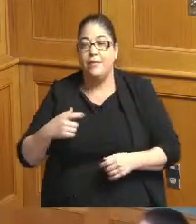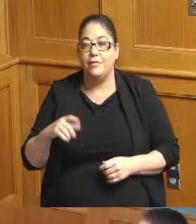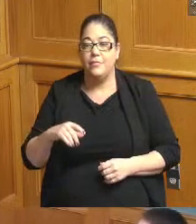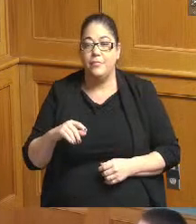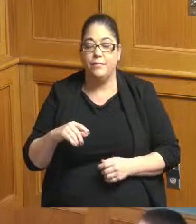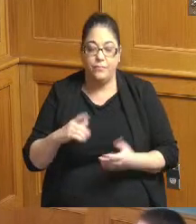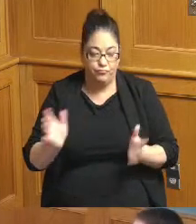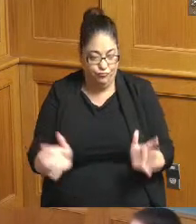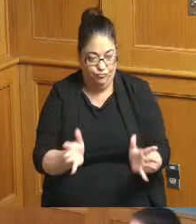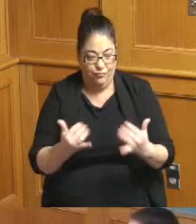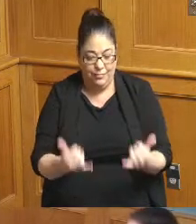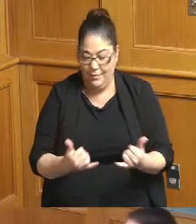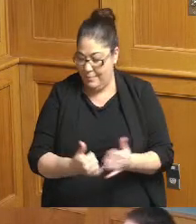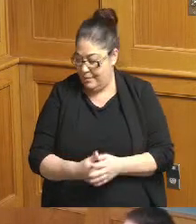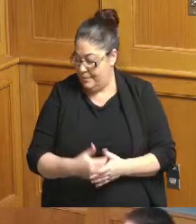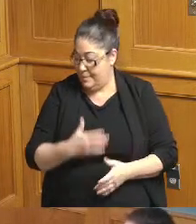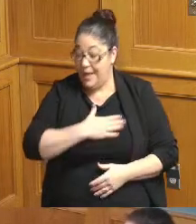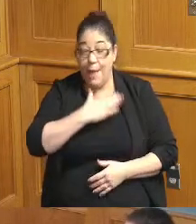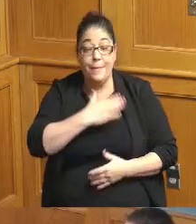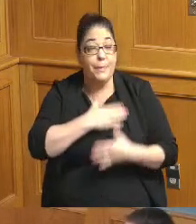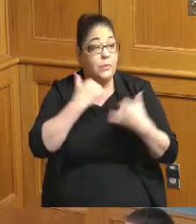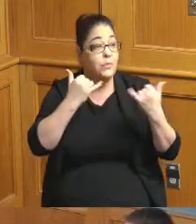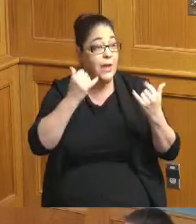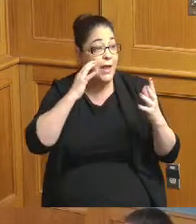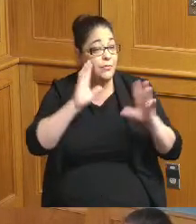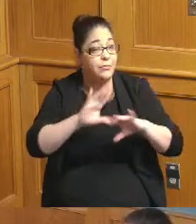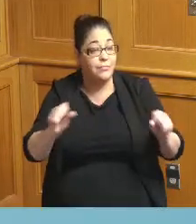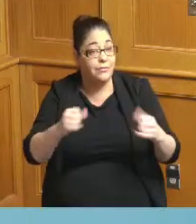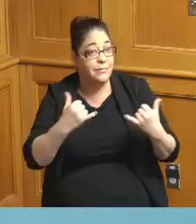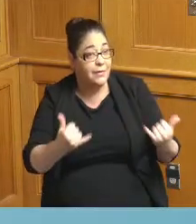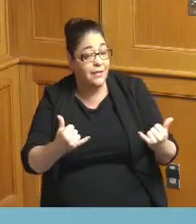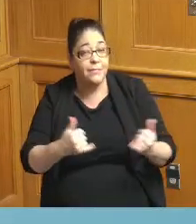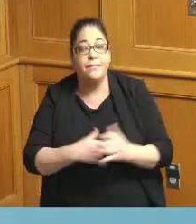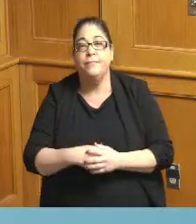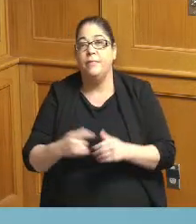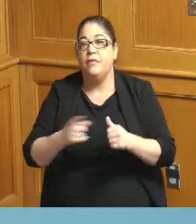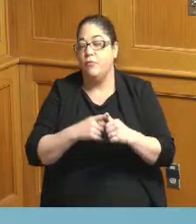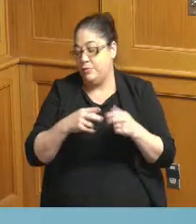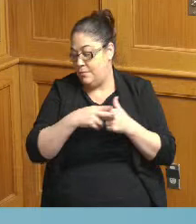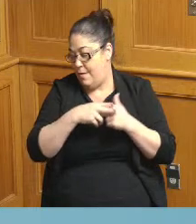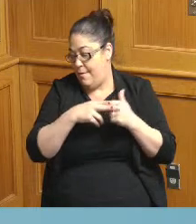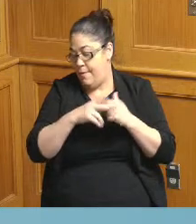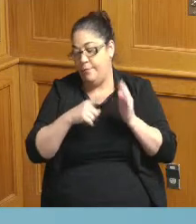much for having me today and happy to happy to give an update so the first slide here shows a